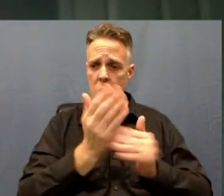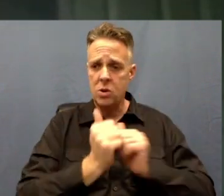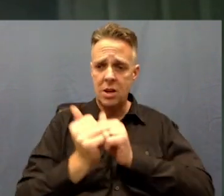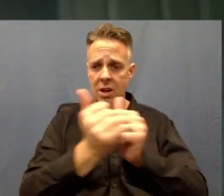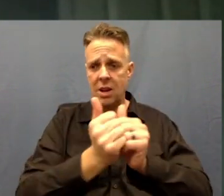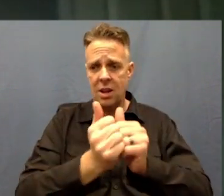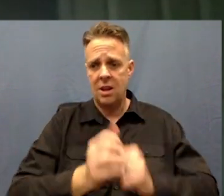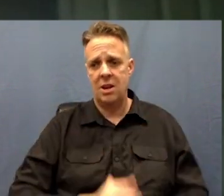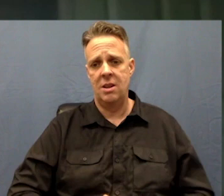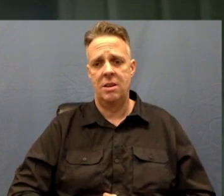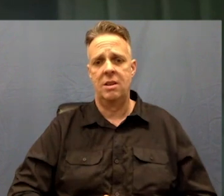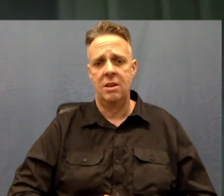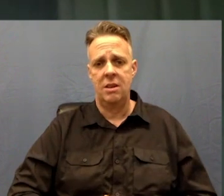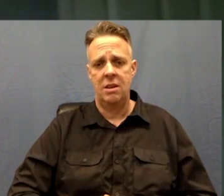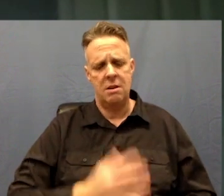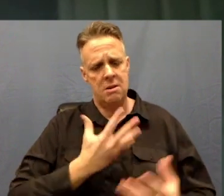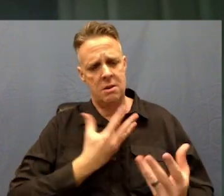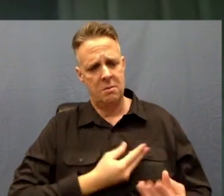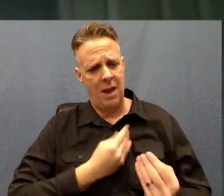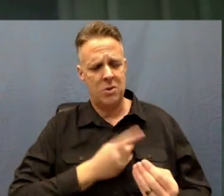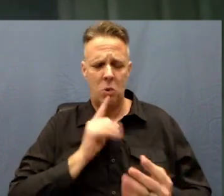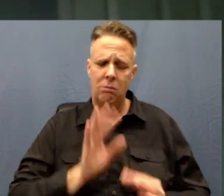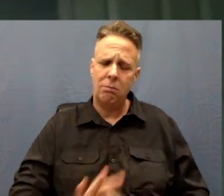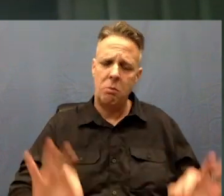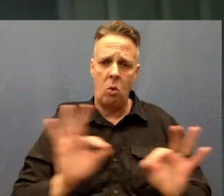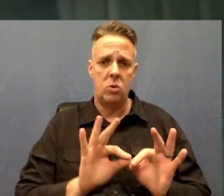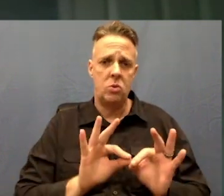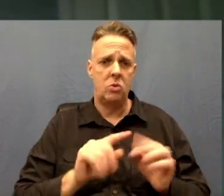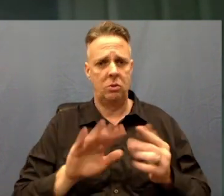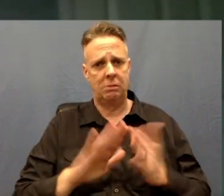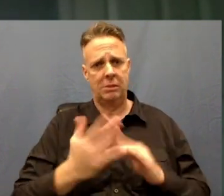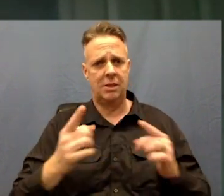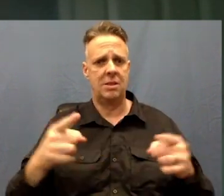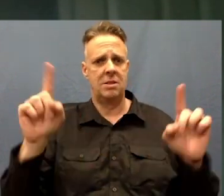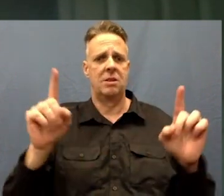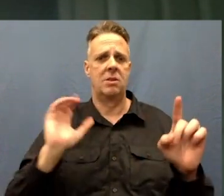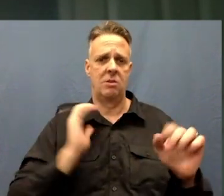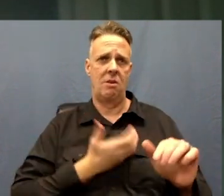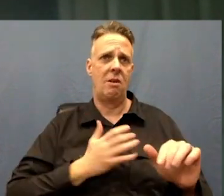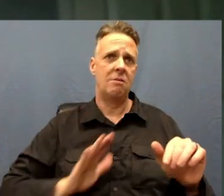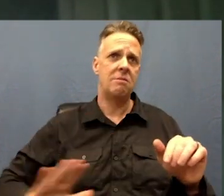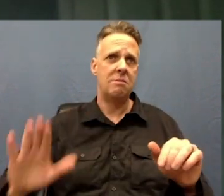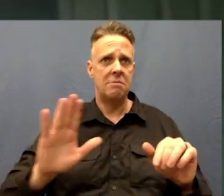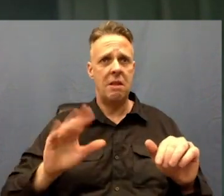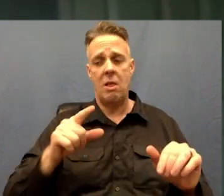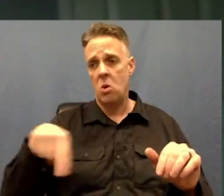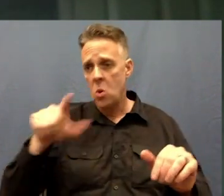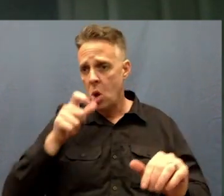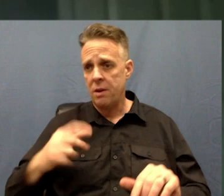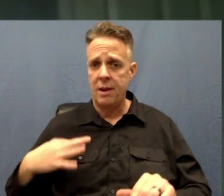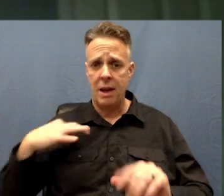COMPASSION HAS BEEN KEY TO SUCCEED ON MANY OF THOSE CHALLENGES OVER APPLICANTS HAVE BEEN DEALING WITH.